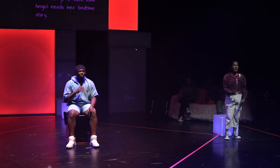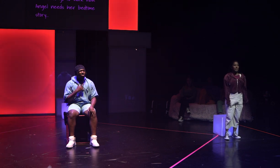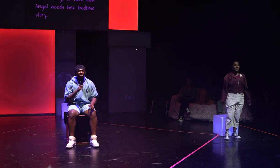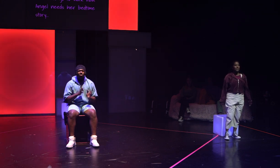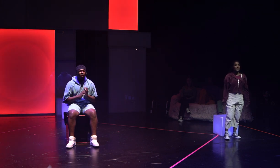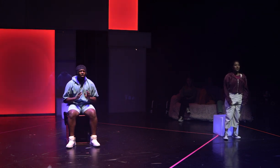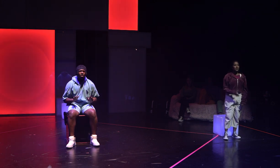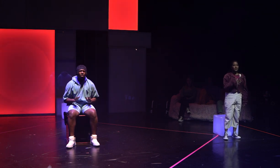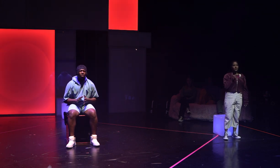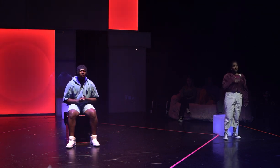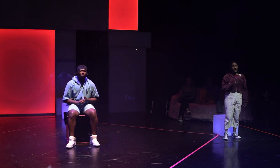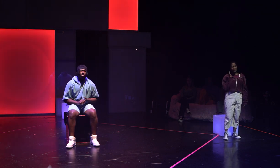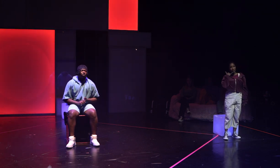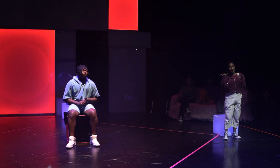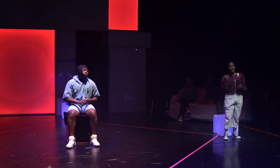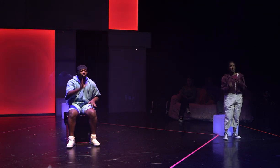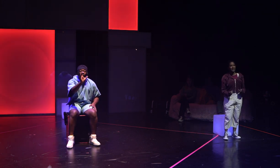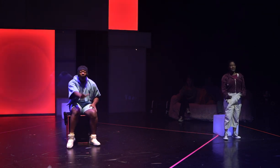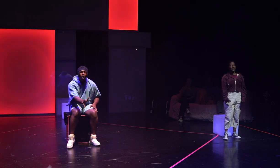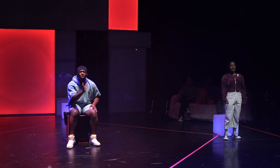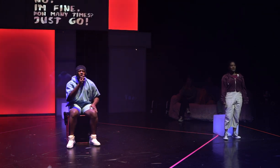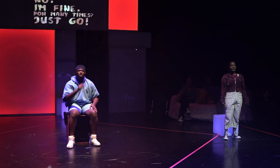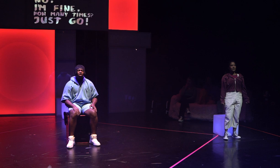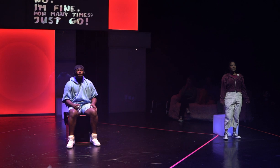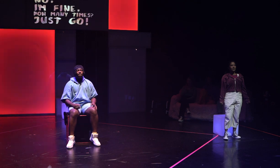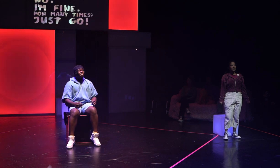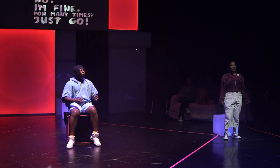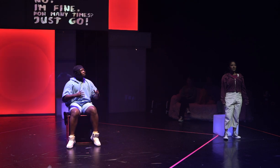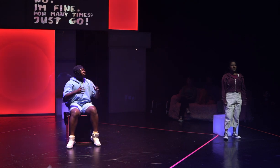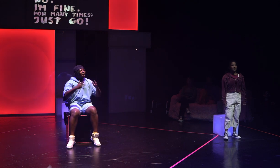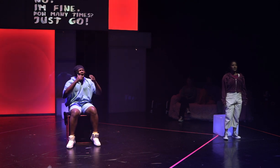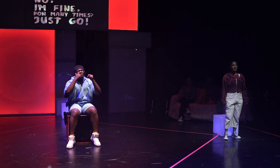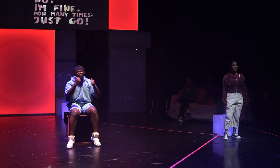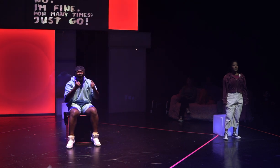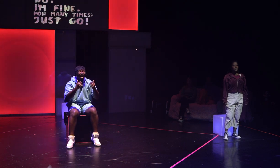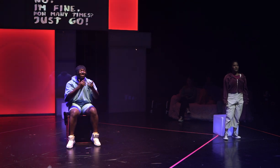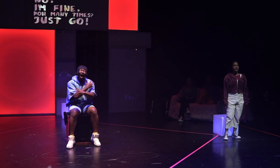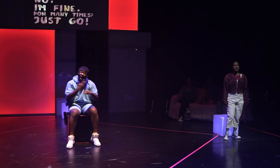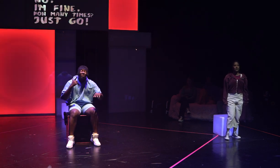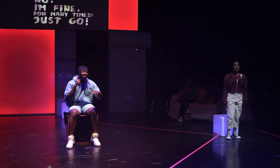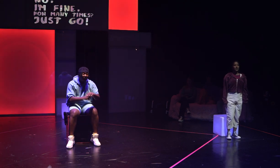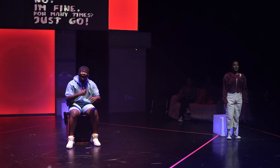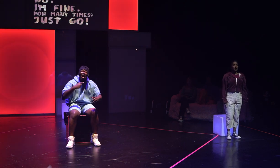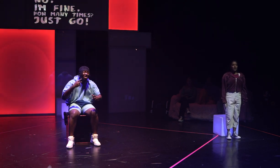I just need a minute. - Do I have to call in sick? No!